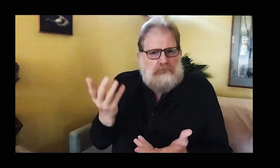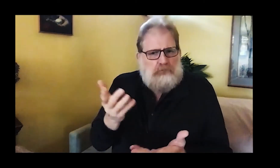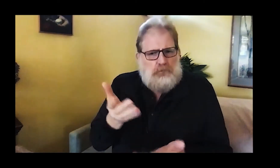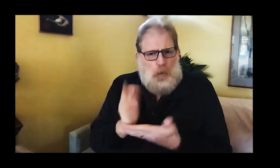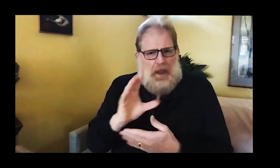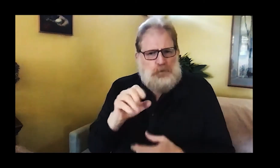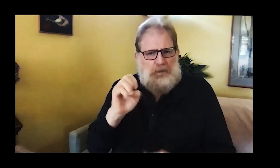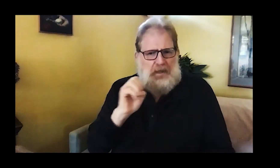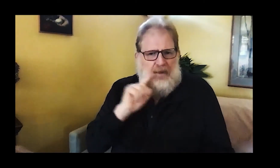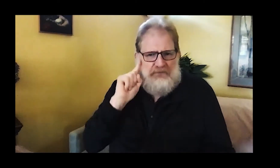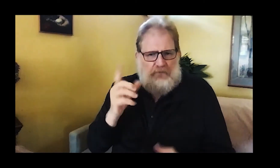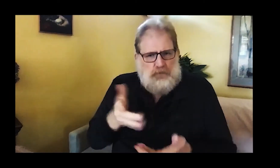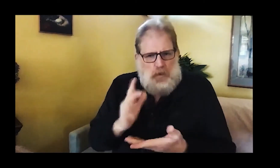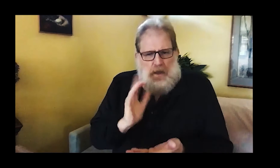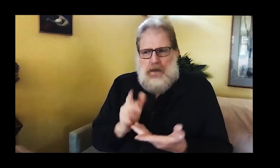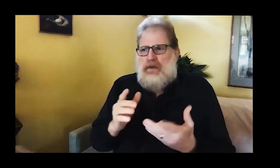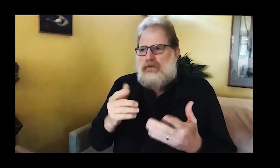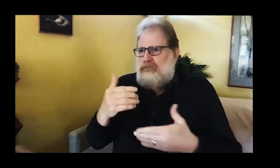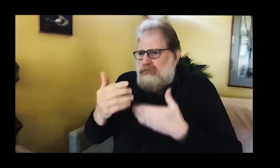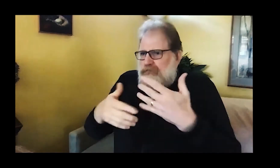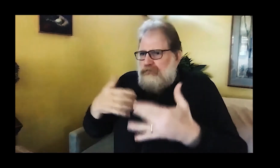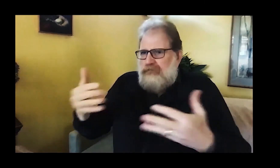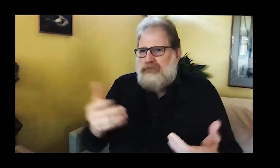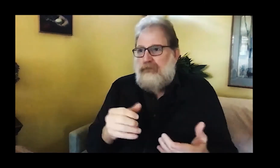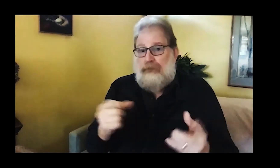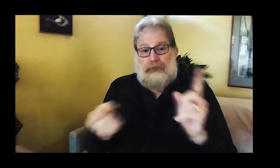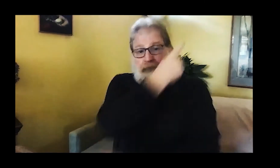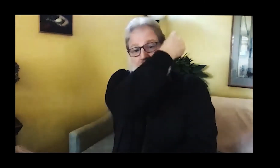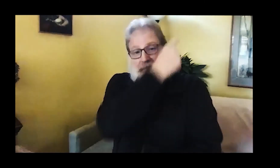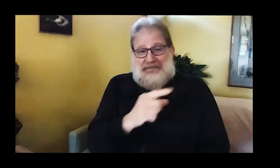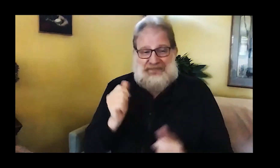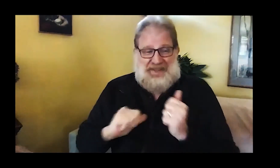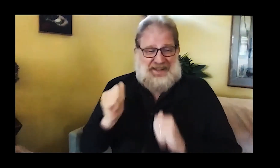to let them know that it was okay to be Deaf, and to work things out, and then I ended up being